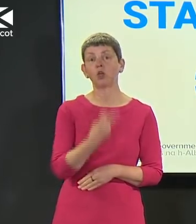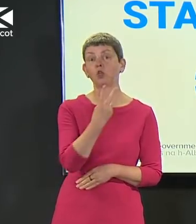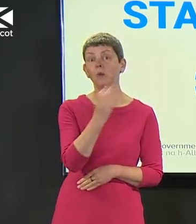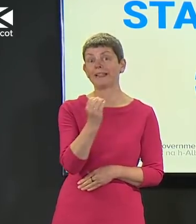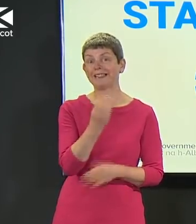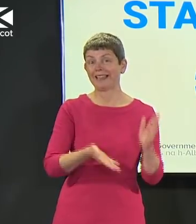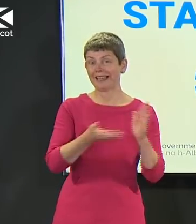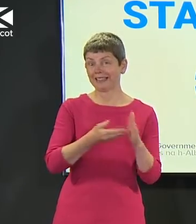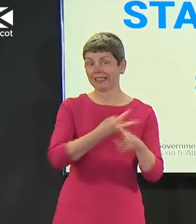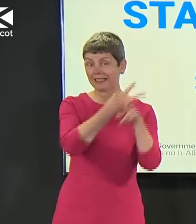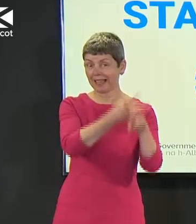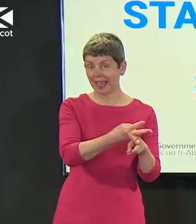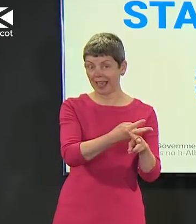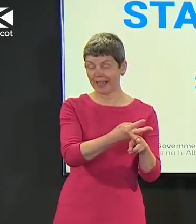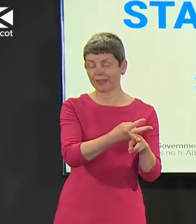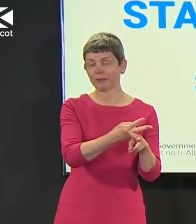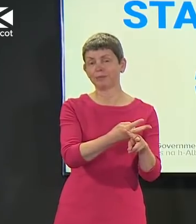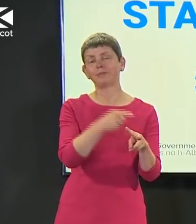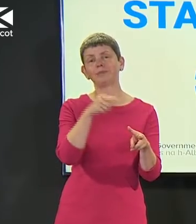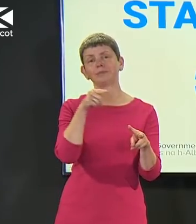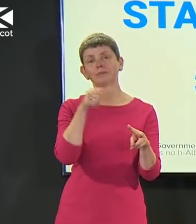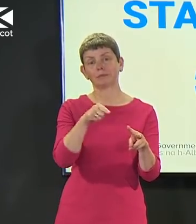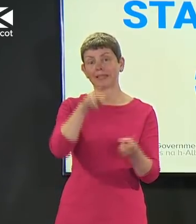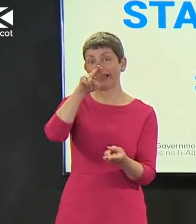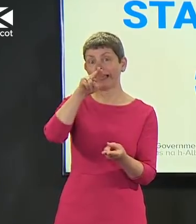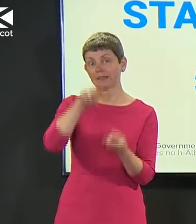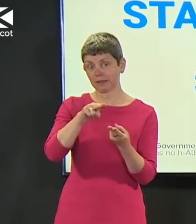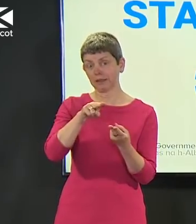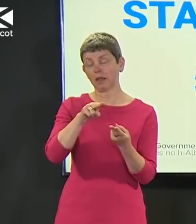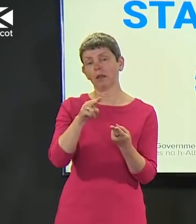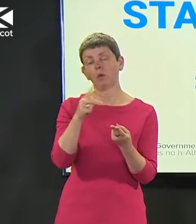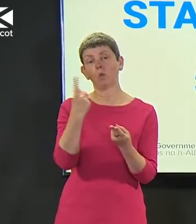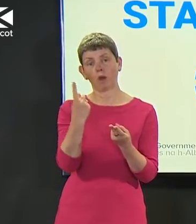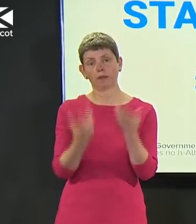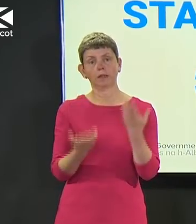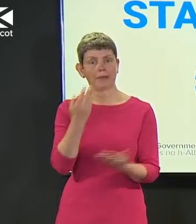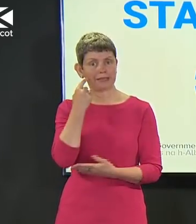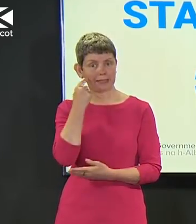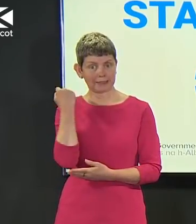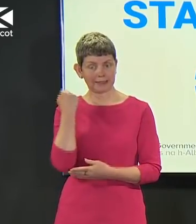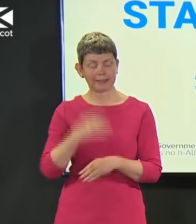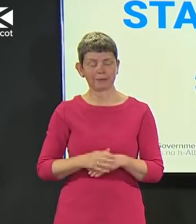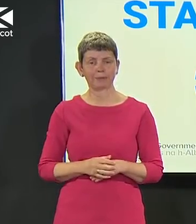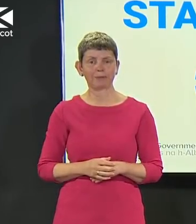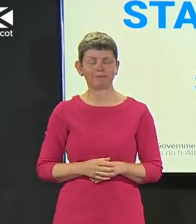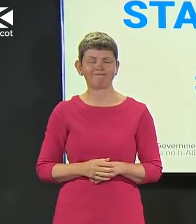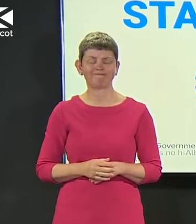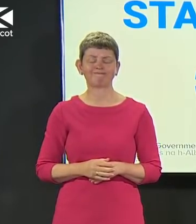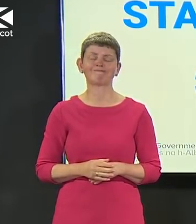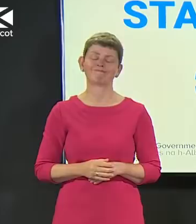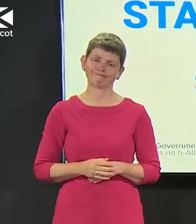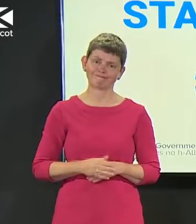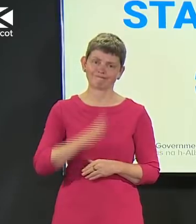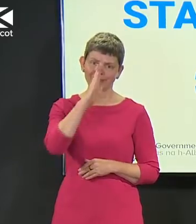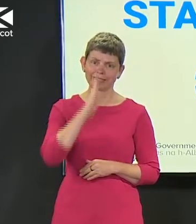intensive care which is a reduction of one from yesterday unfortunately three further deaths were